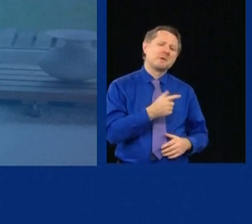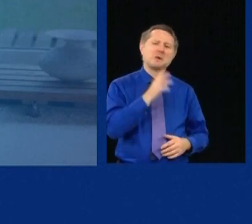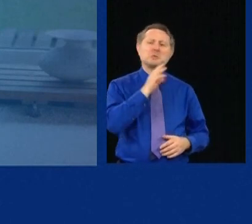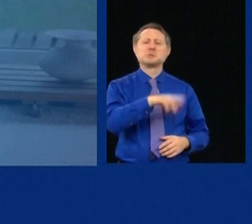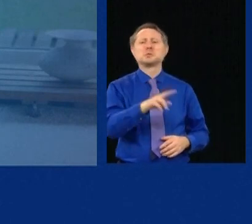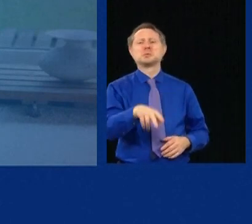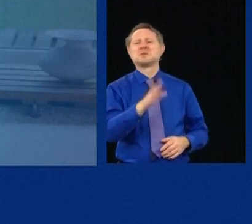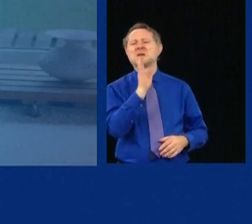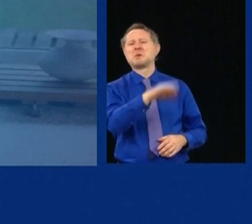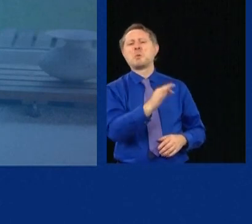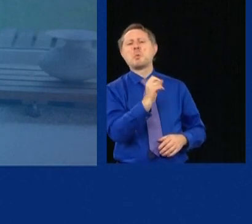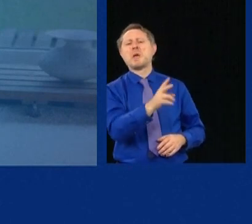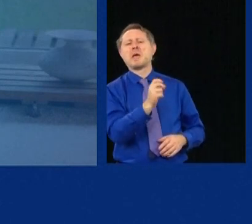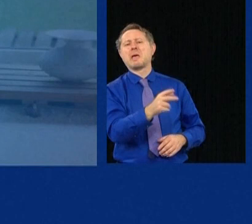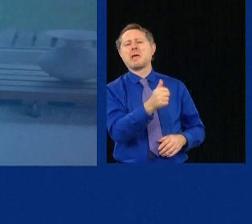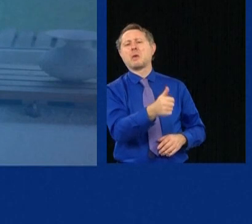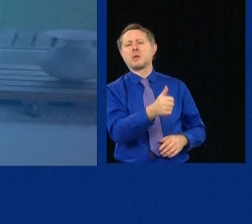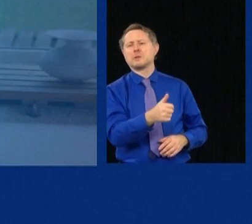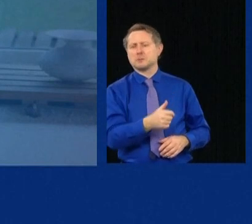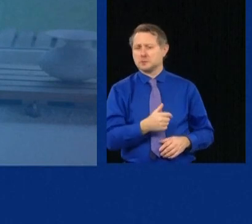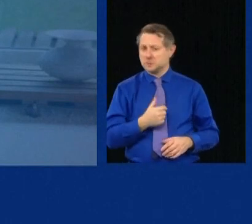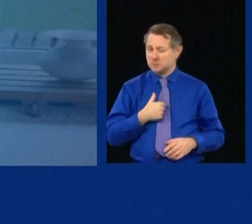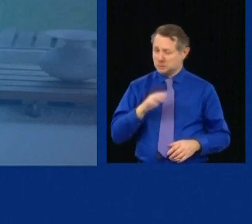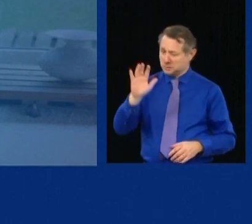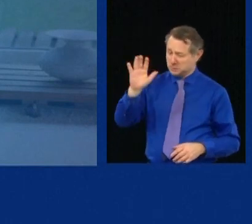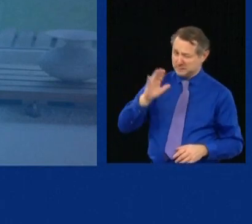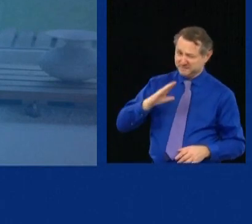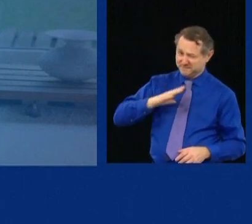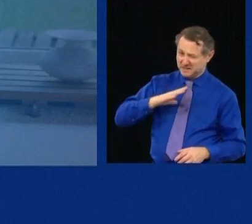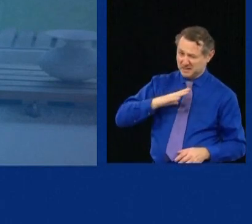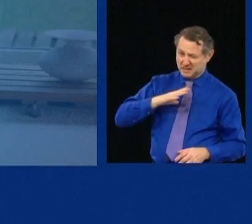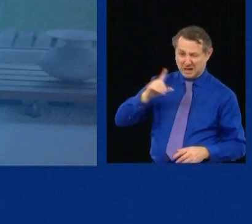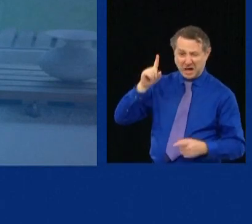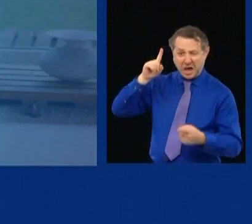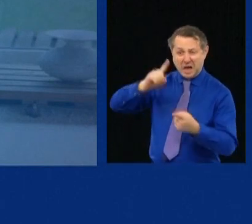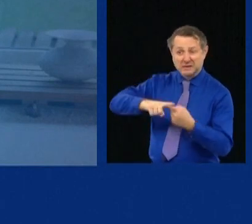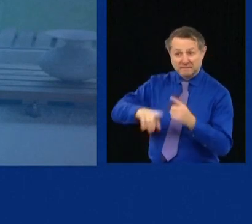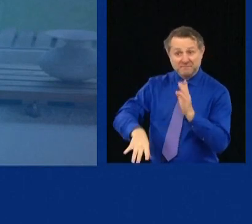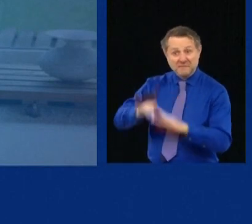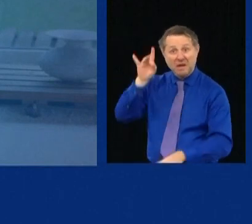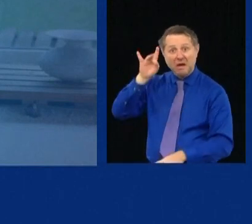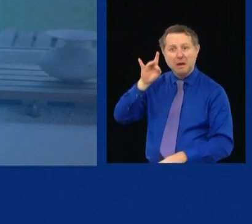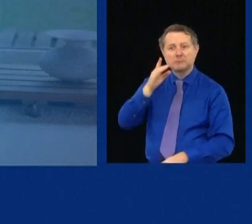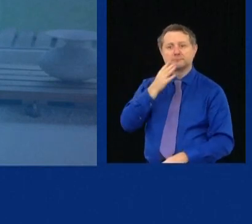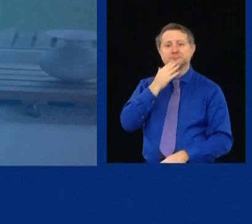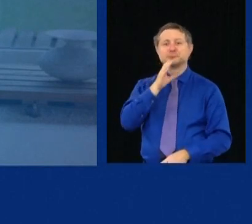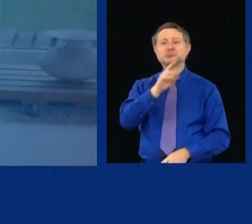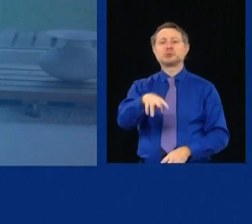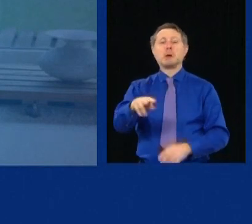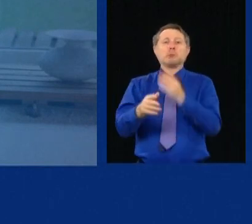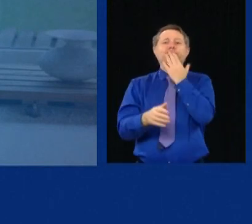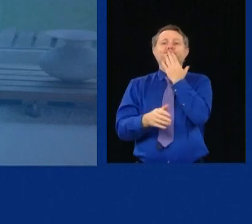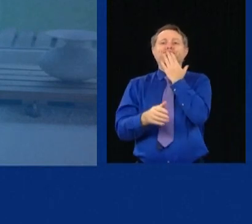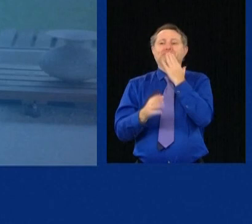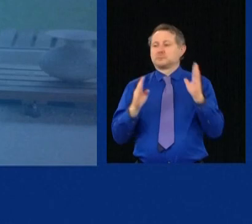WELL, WITH HE ONLY HAVE PEOPLE UP UNTIL 21 SO SHE'S OKAY.